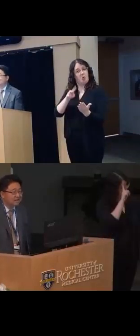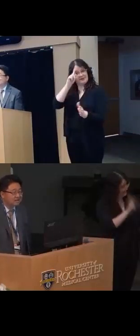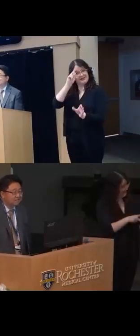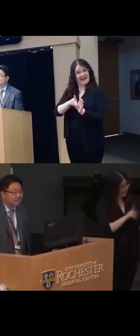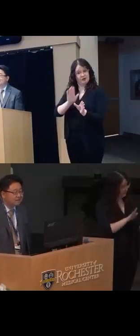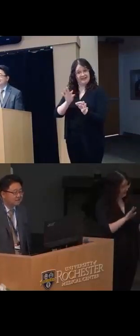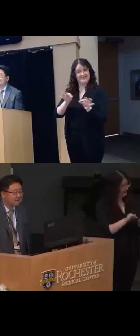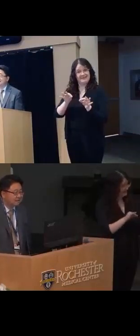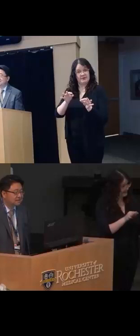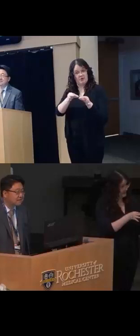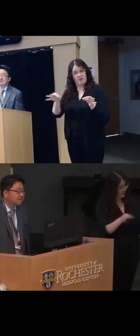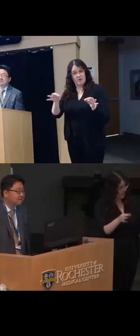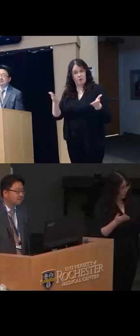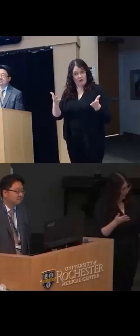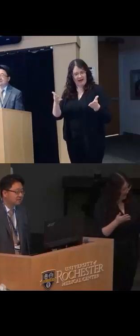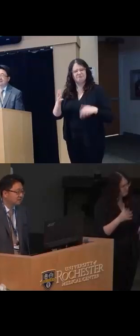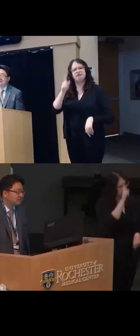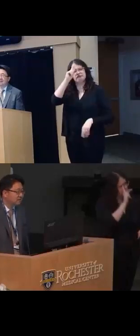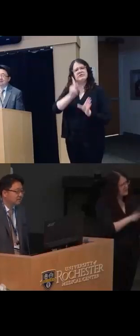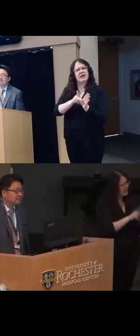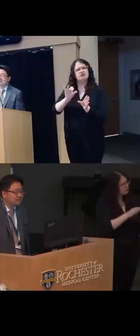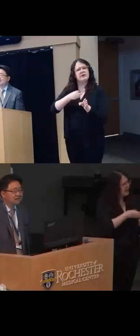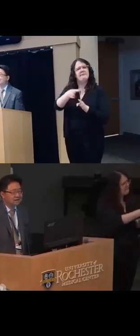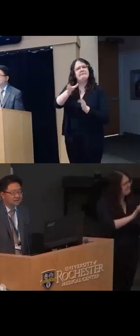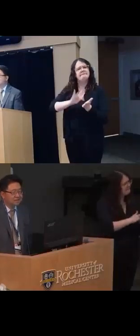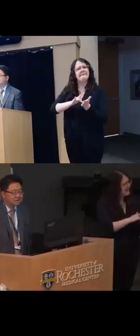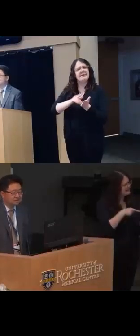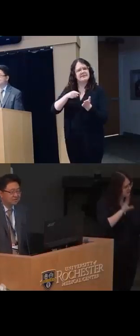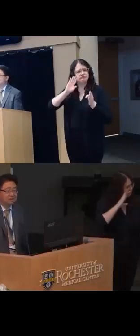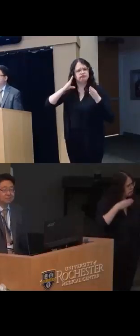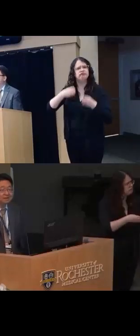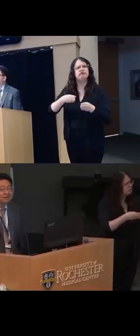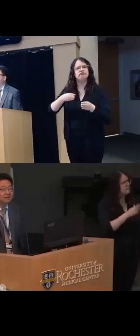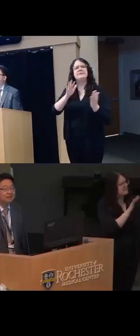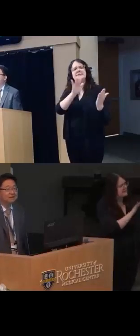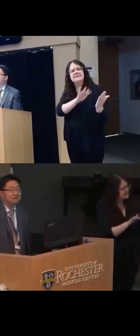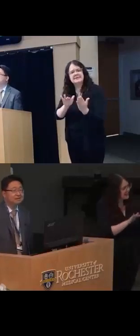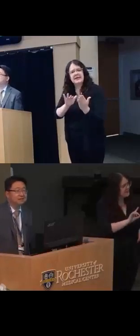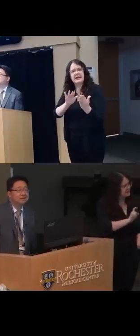branch of medicine that's concerned with study diagnosis in treatment and mental illness okay